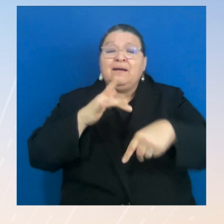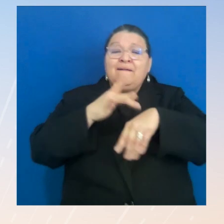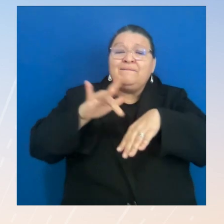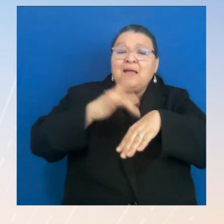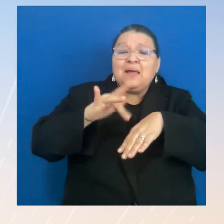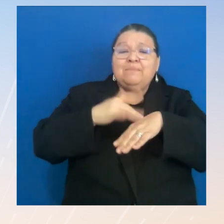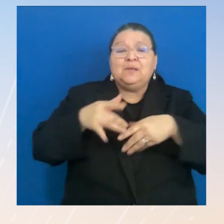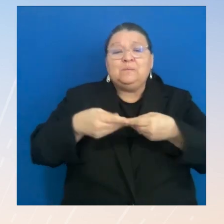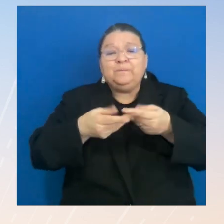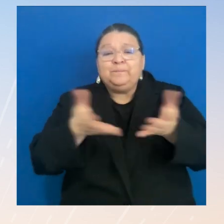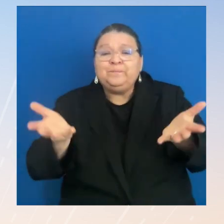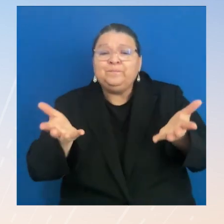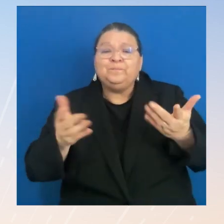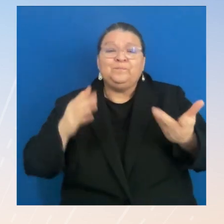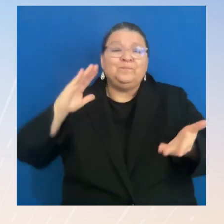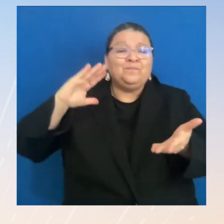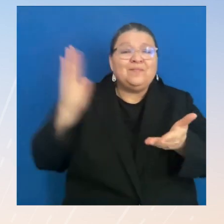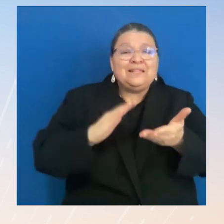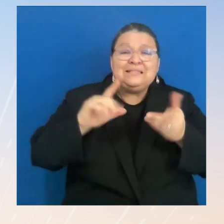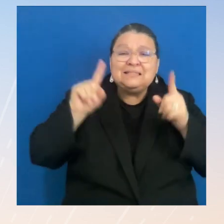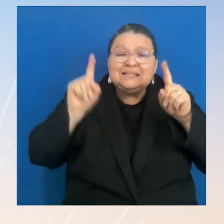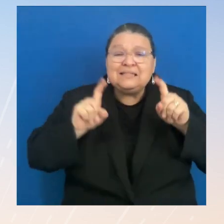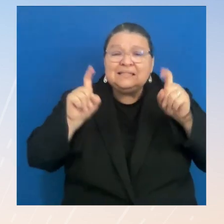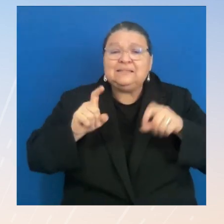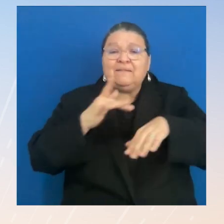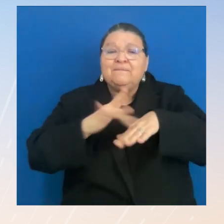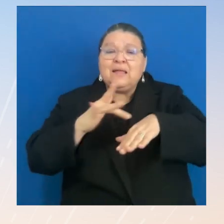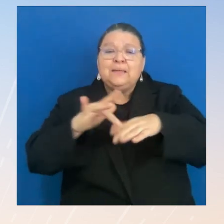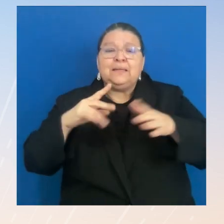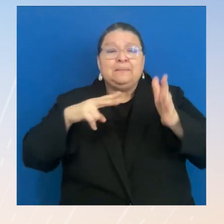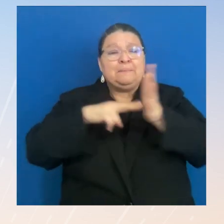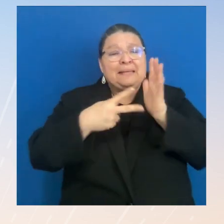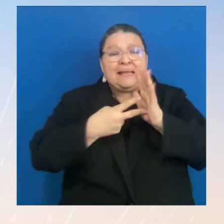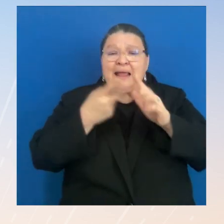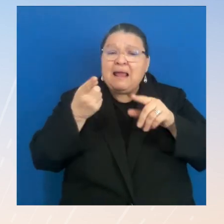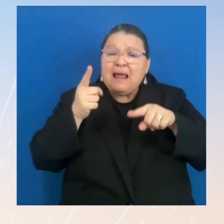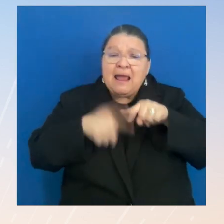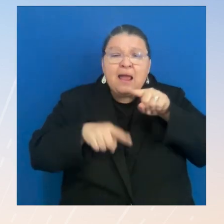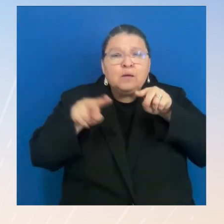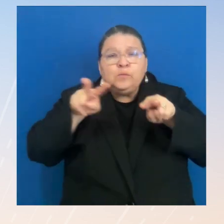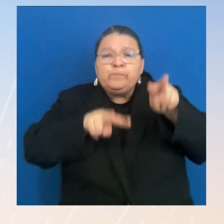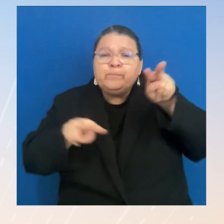less surveillance for future variants, and a risk of running short on vaccines.